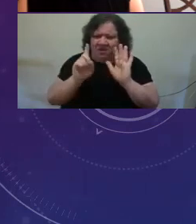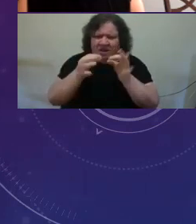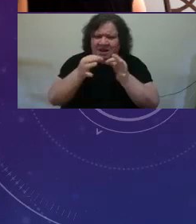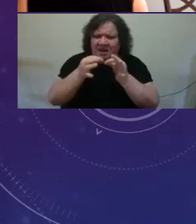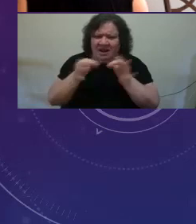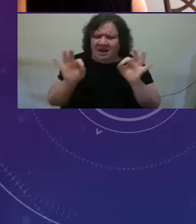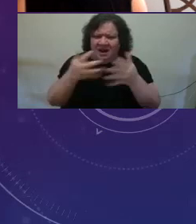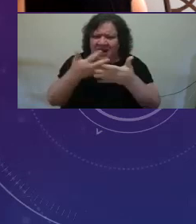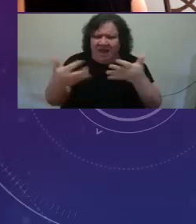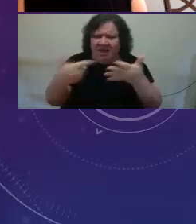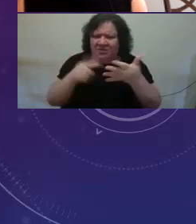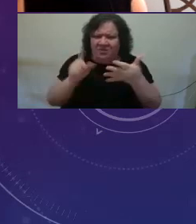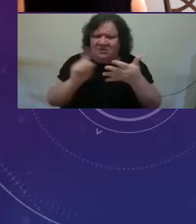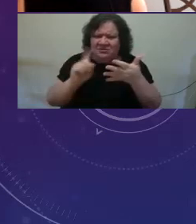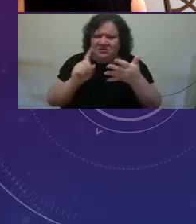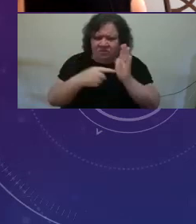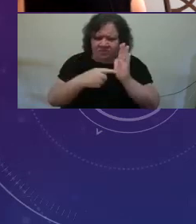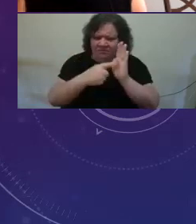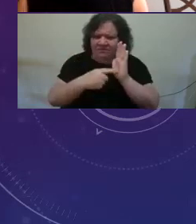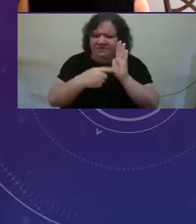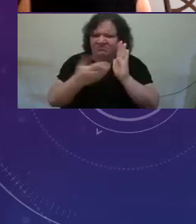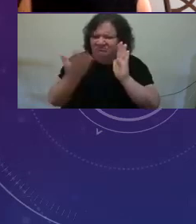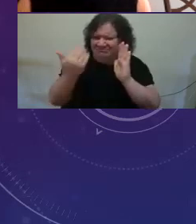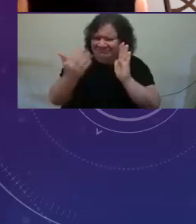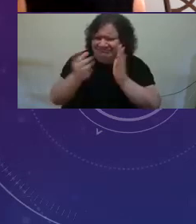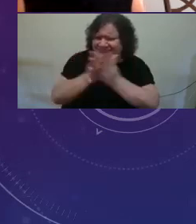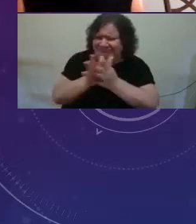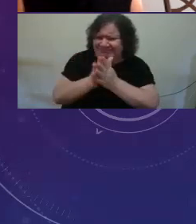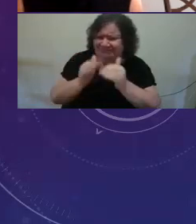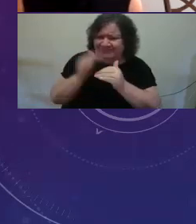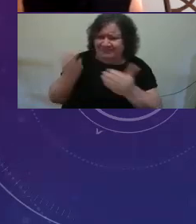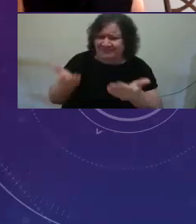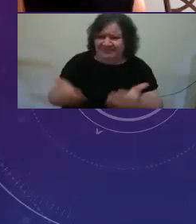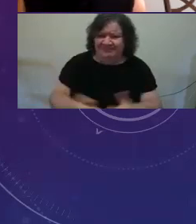it's a short version snow sometimes people don't have the opportunity to get